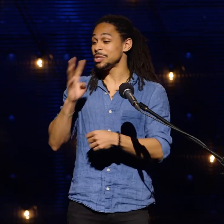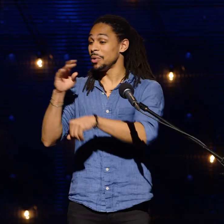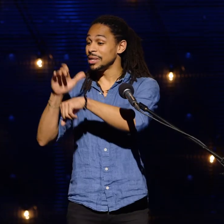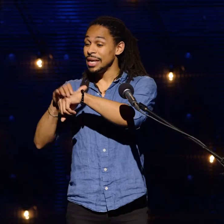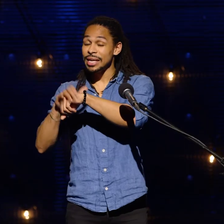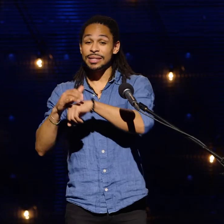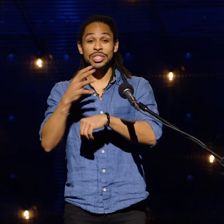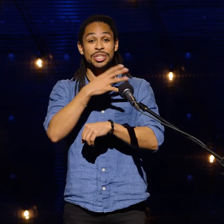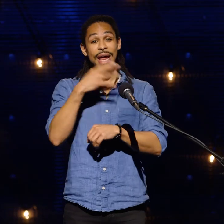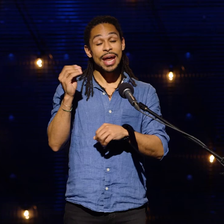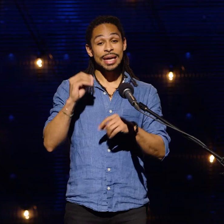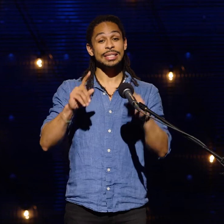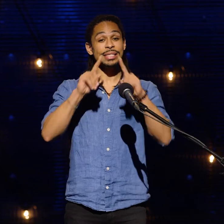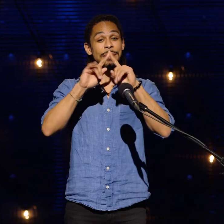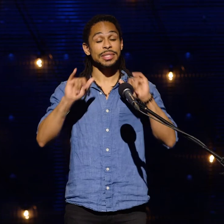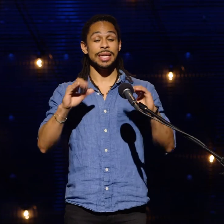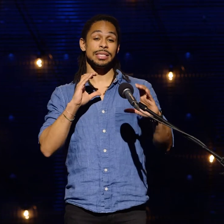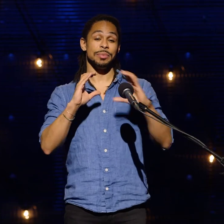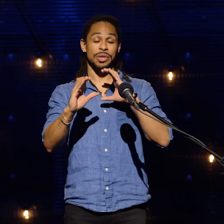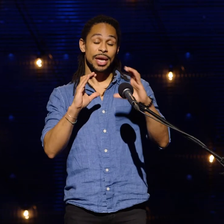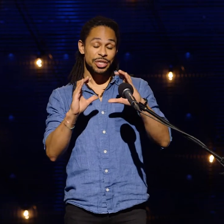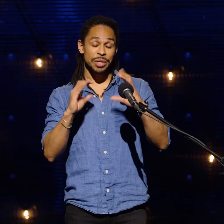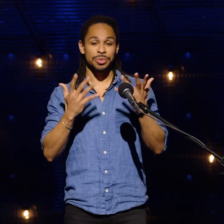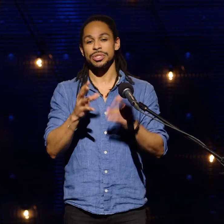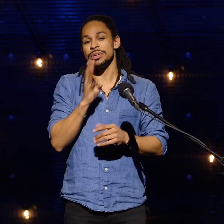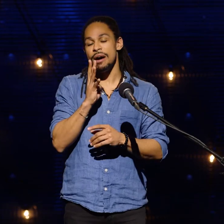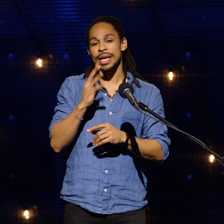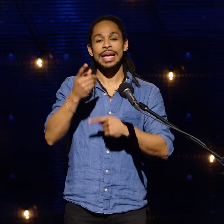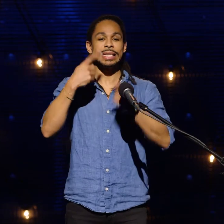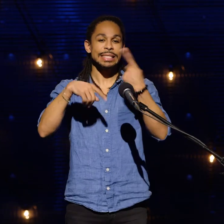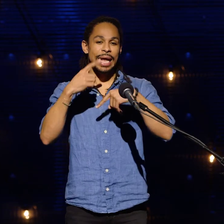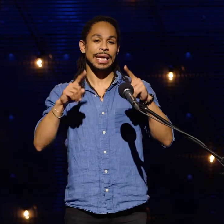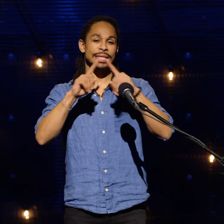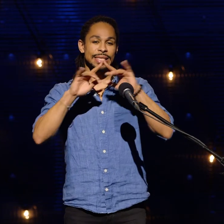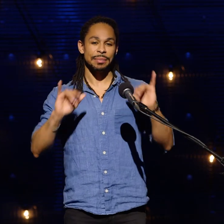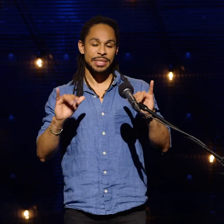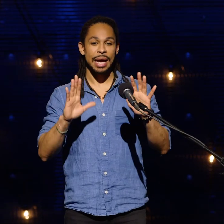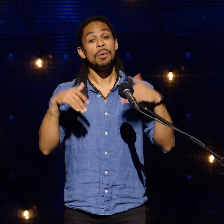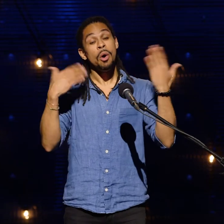spoken English, and simultaneous communication, which is talking and signing at the same time,